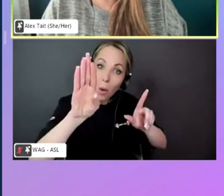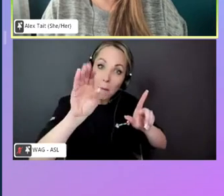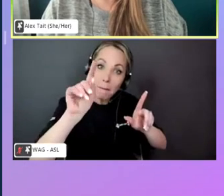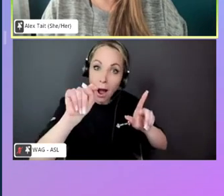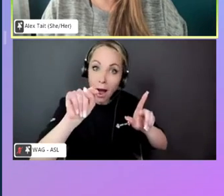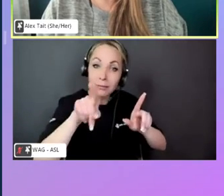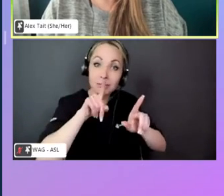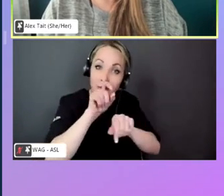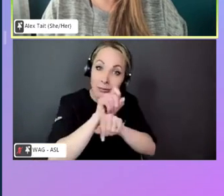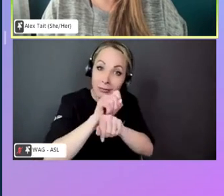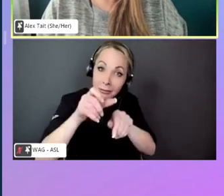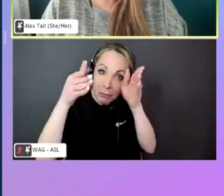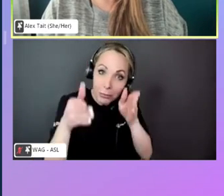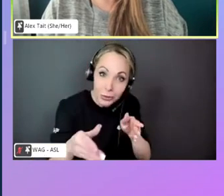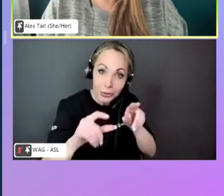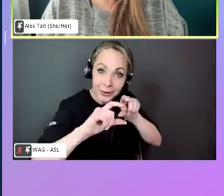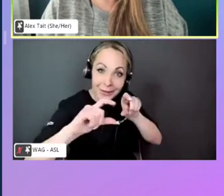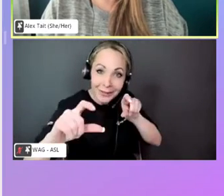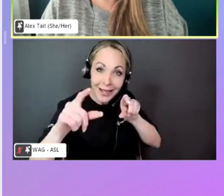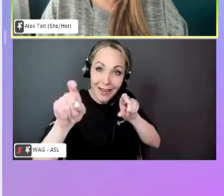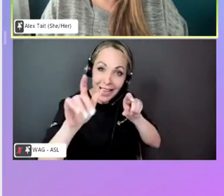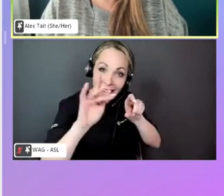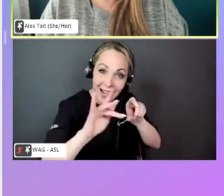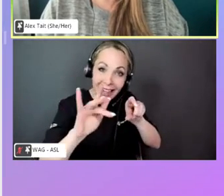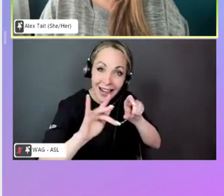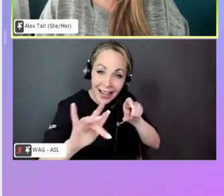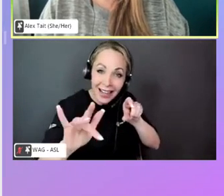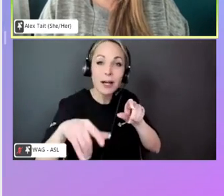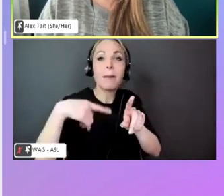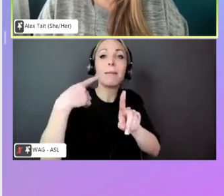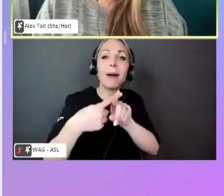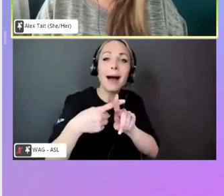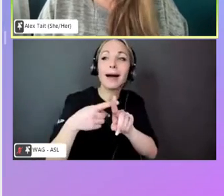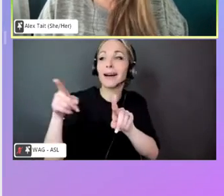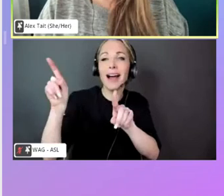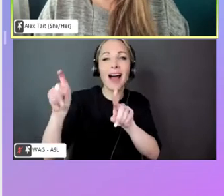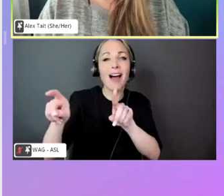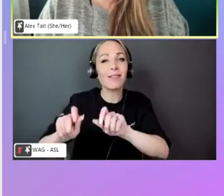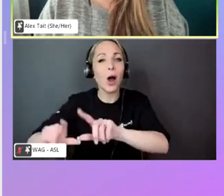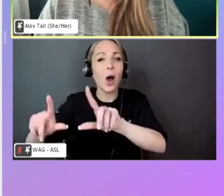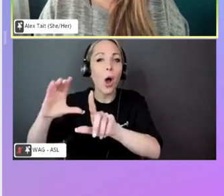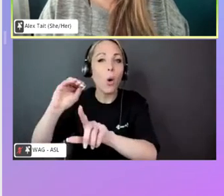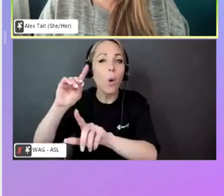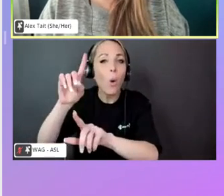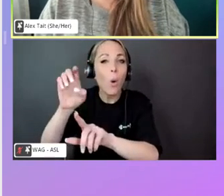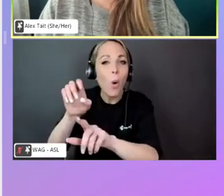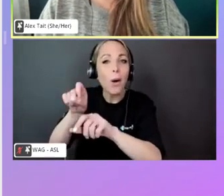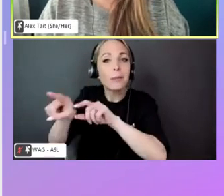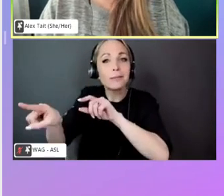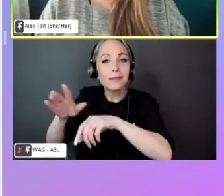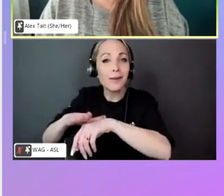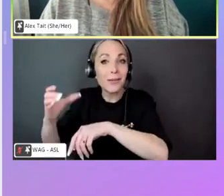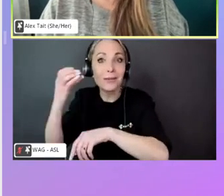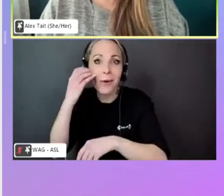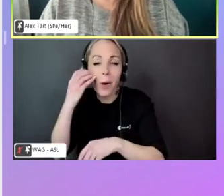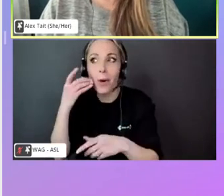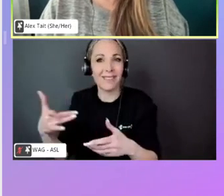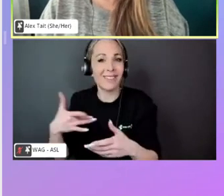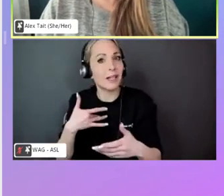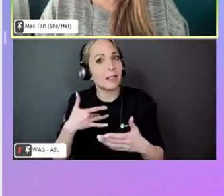minimal capable but apprehensive viewers. Message they're receiving is technology is not not for